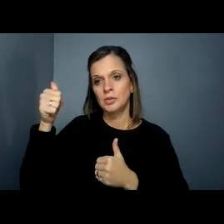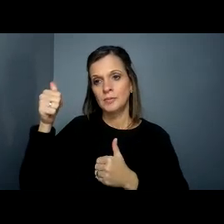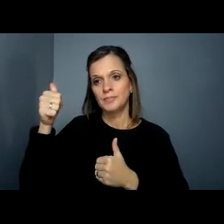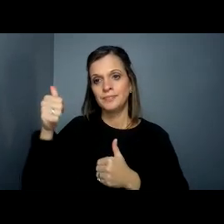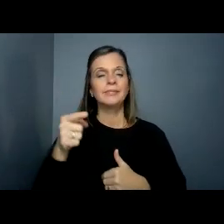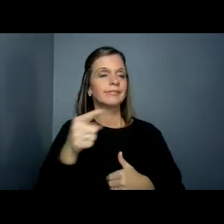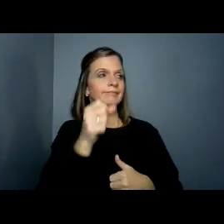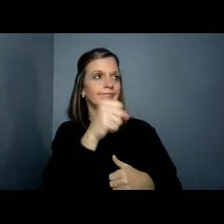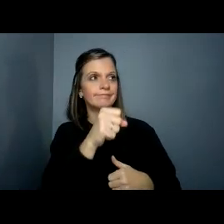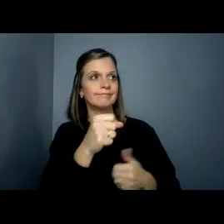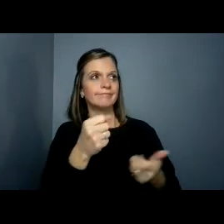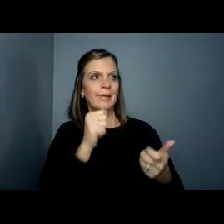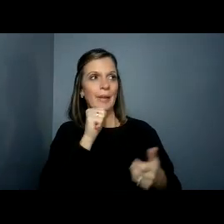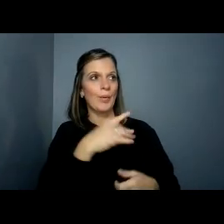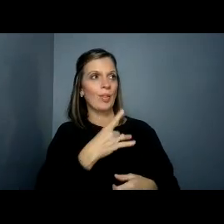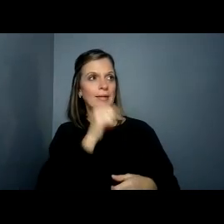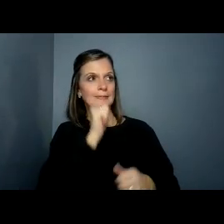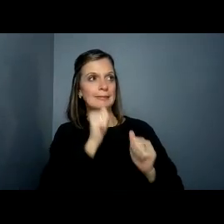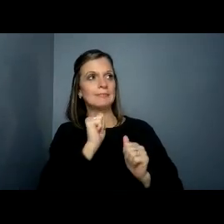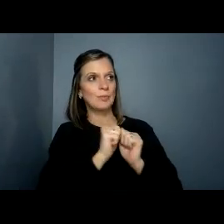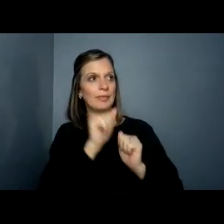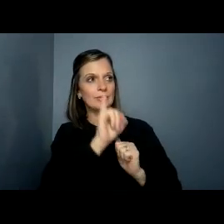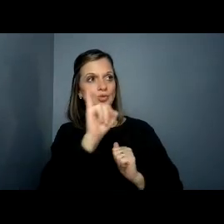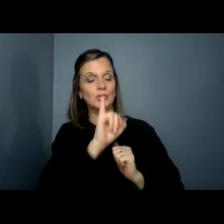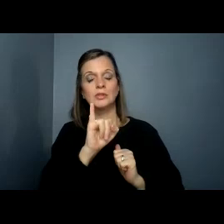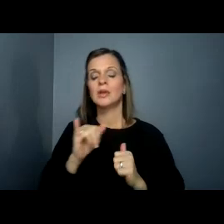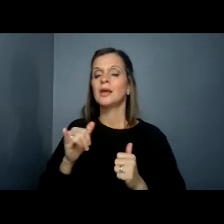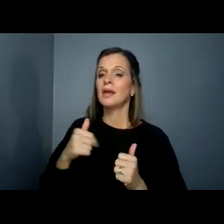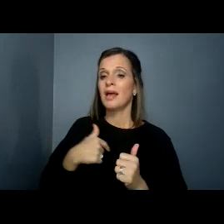Yeah, I mean, I probably would in the end go to the audiologist. 'cause, like I said,